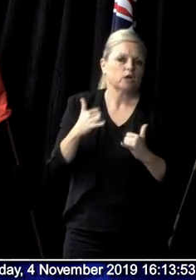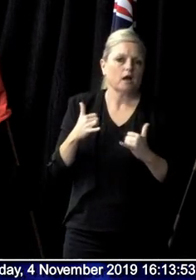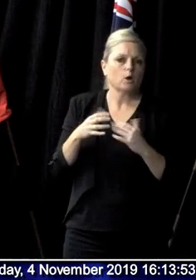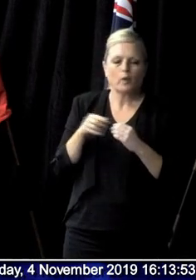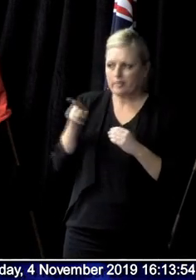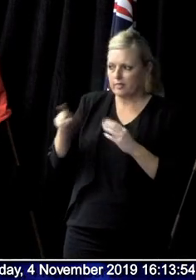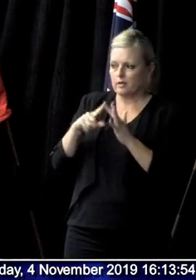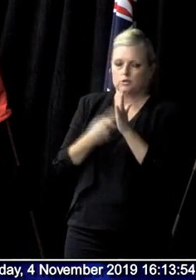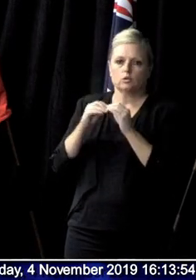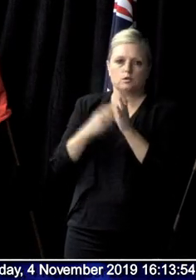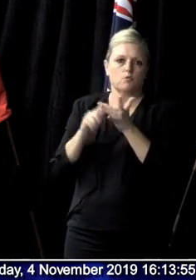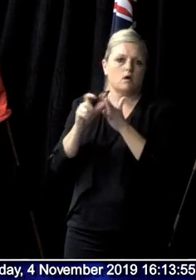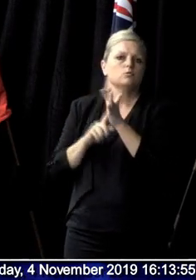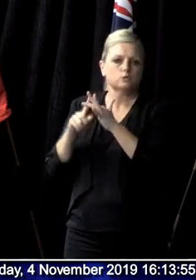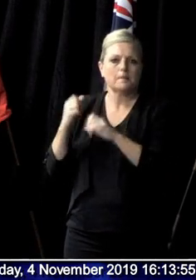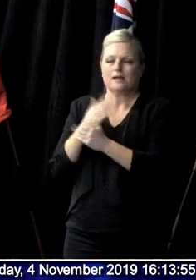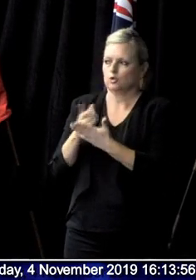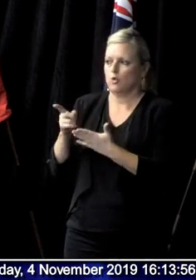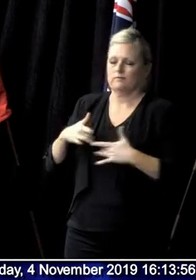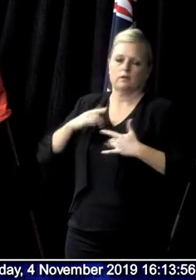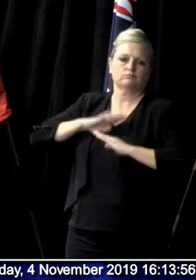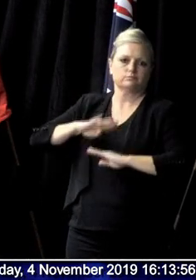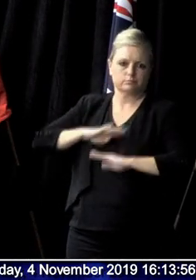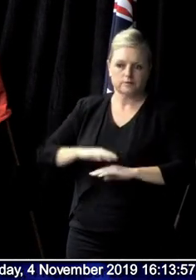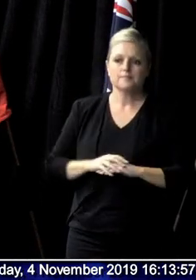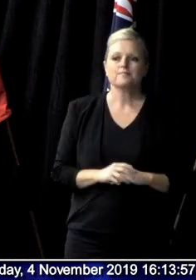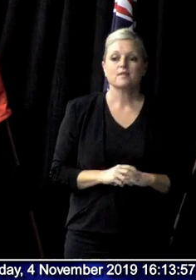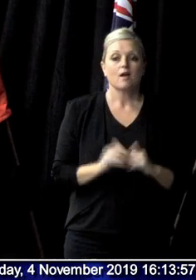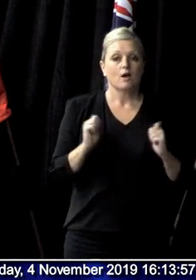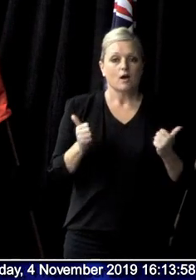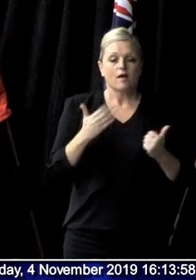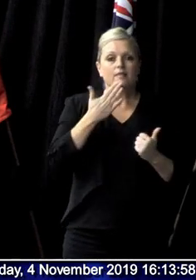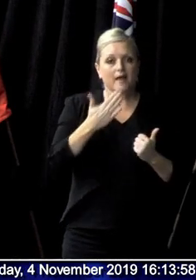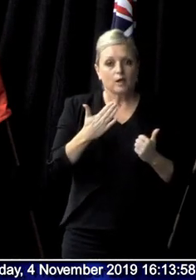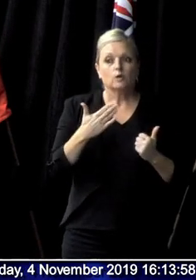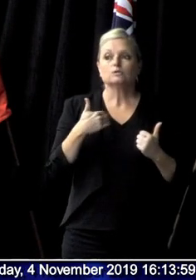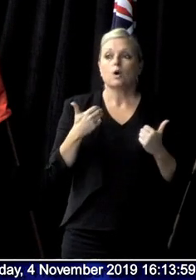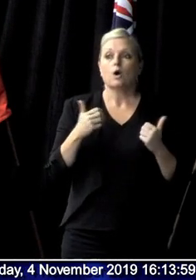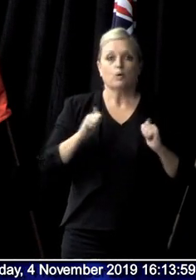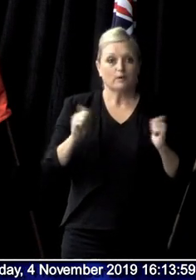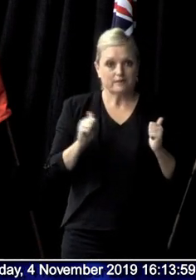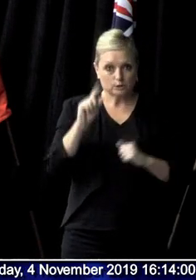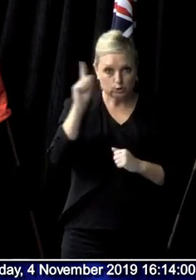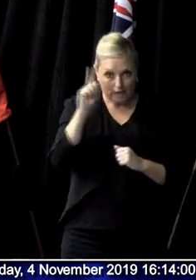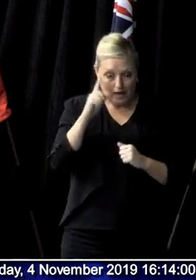Thank you. All right. Thank you. Now, do we now adjourn and resume at 10 o’clock tomorrow? Yes, that’s so.